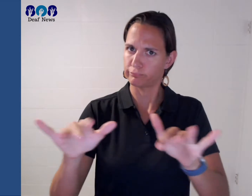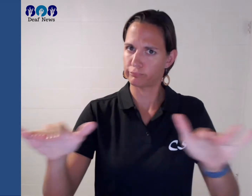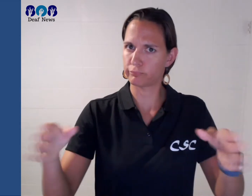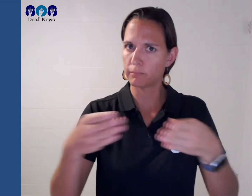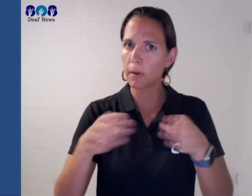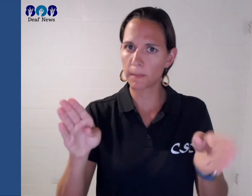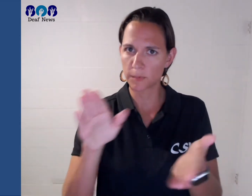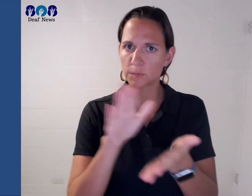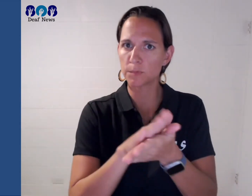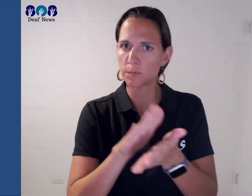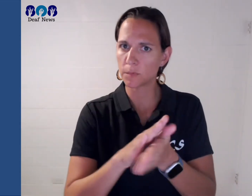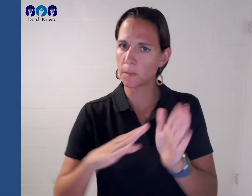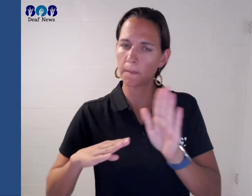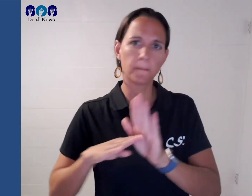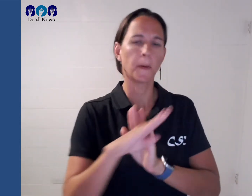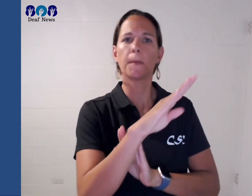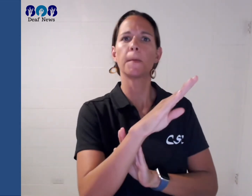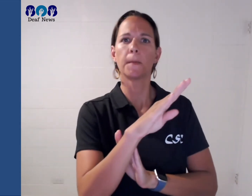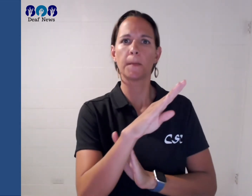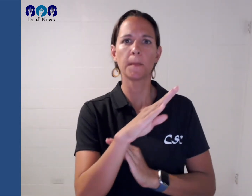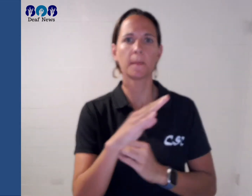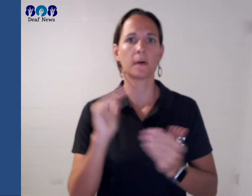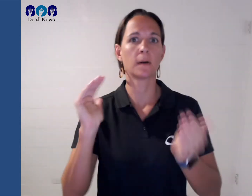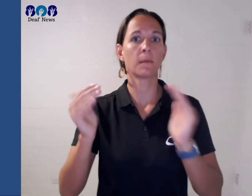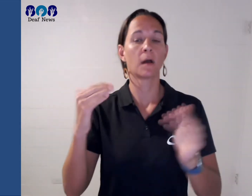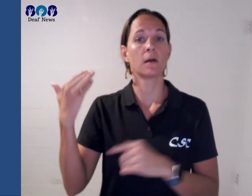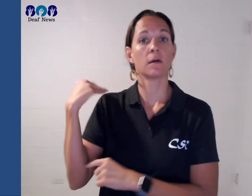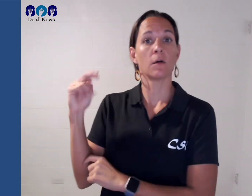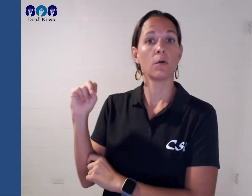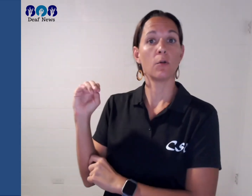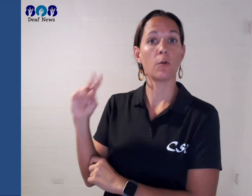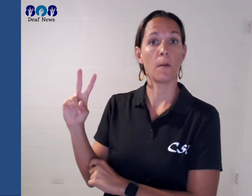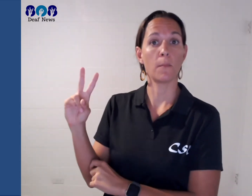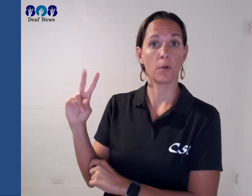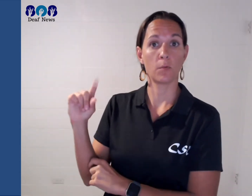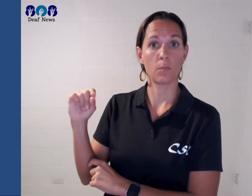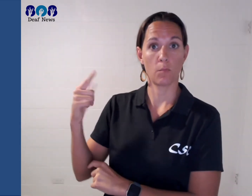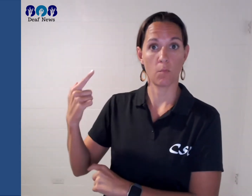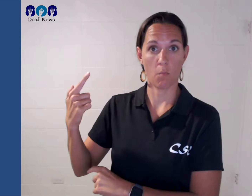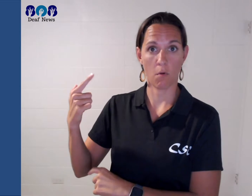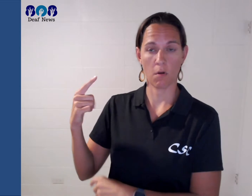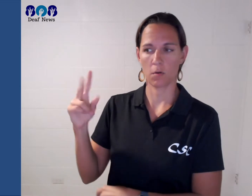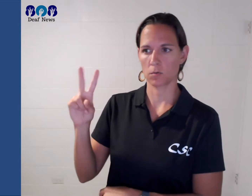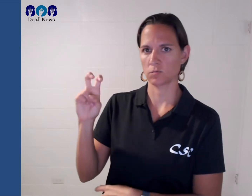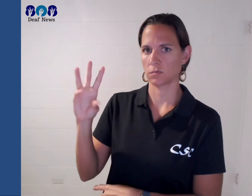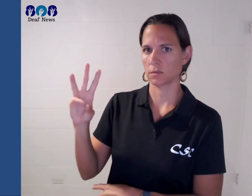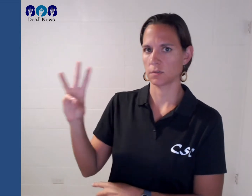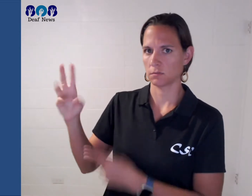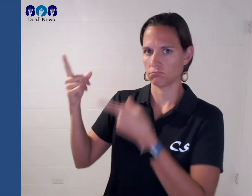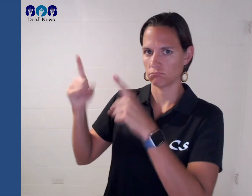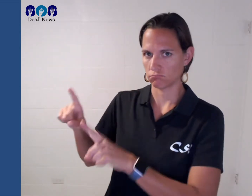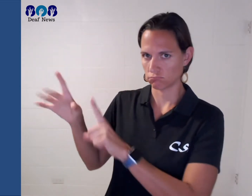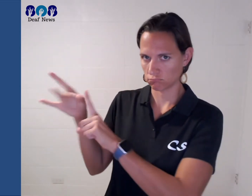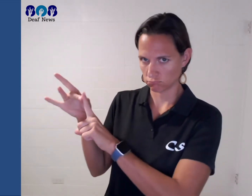The spiking number of infections within the public schools compared to this past November 2021,